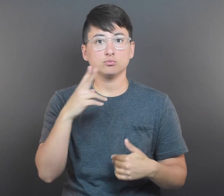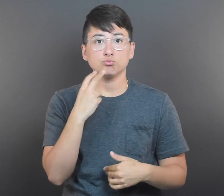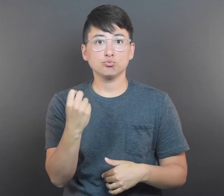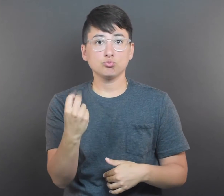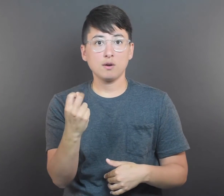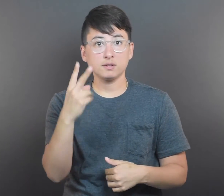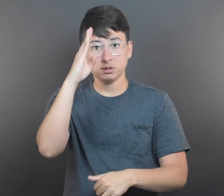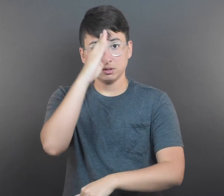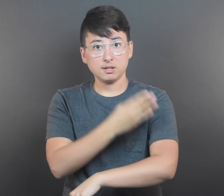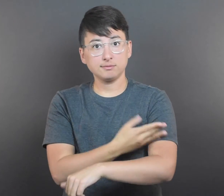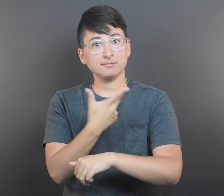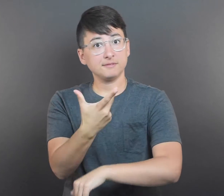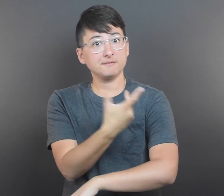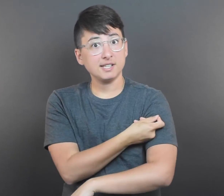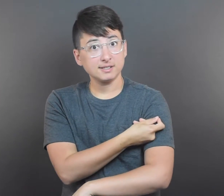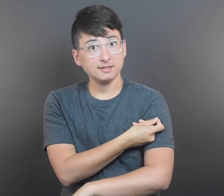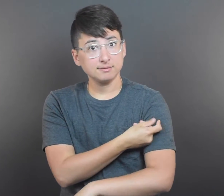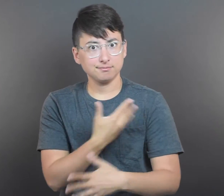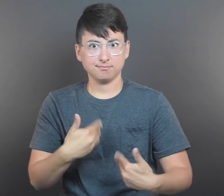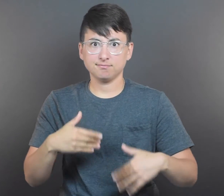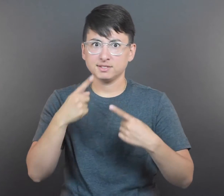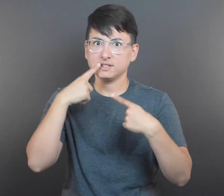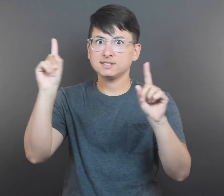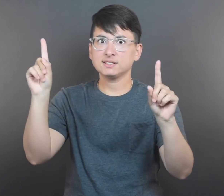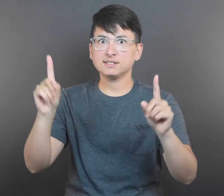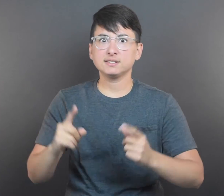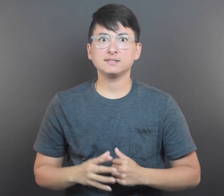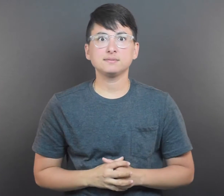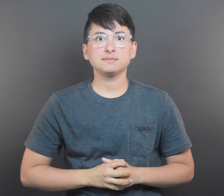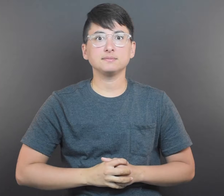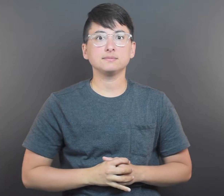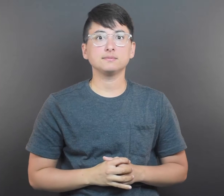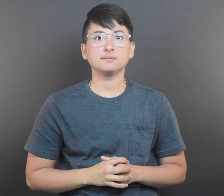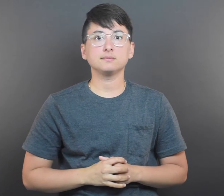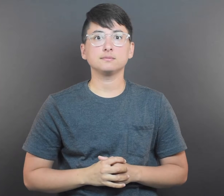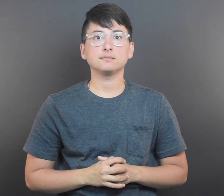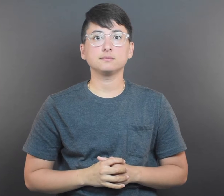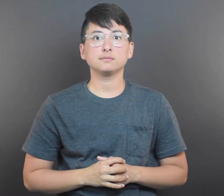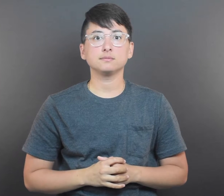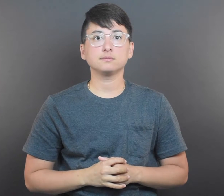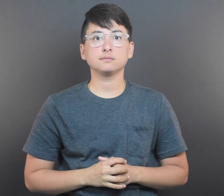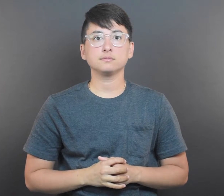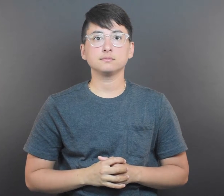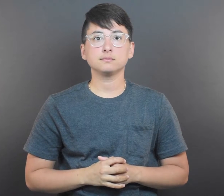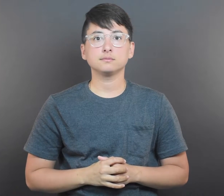community partners to coordinate and share responsibilities for the vaccination event.